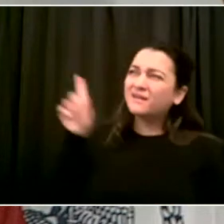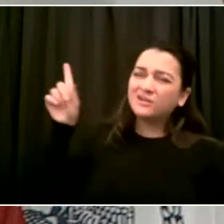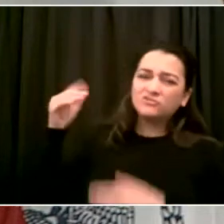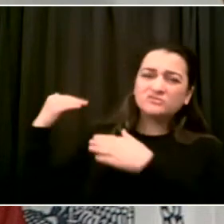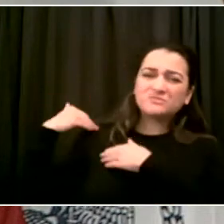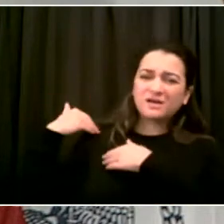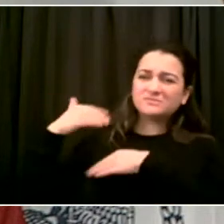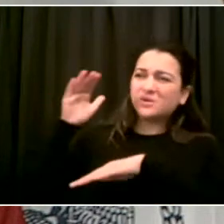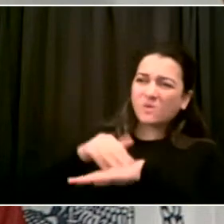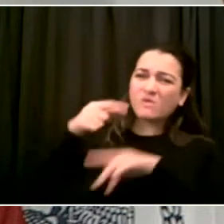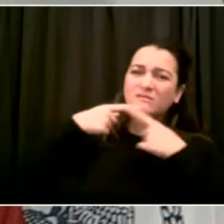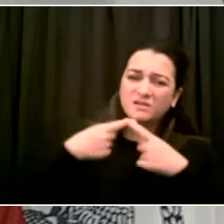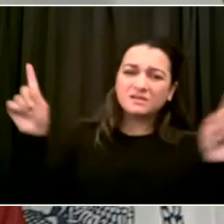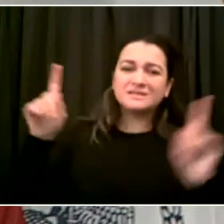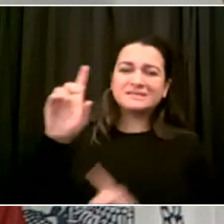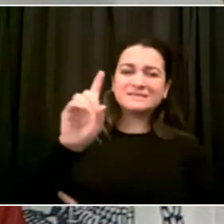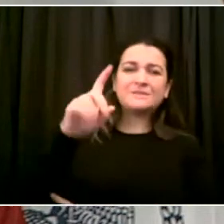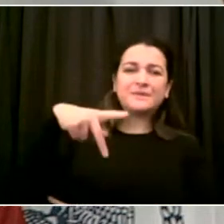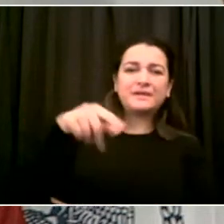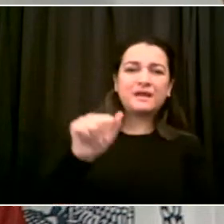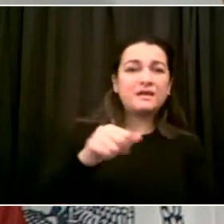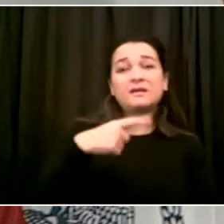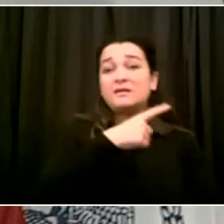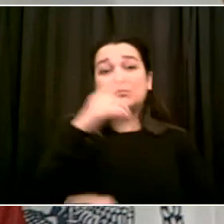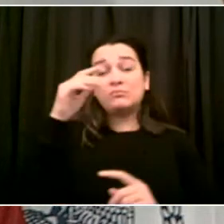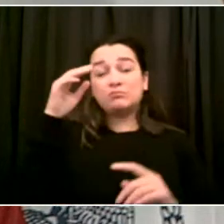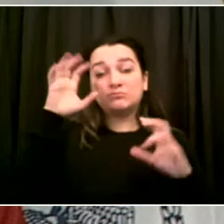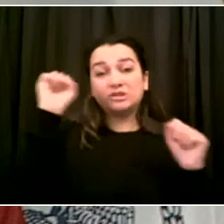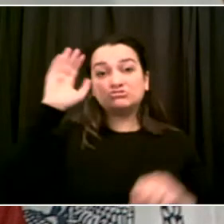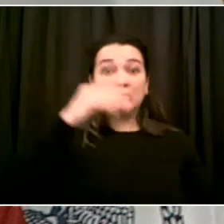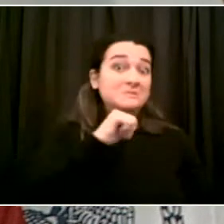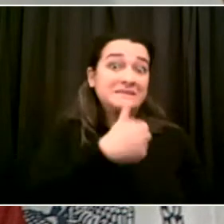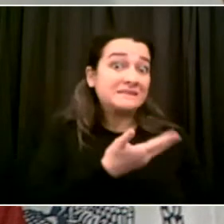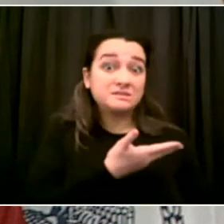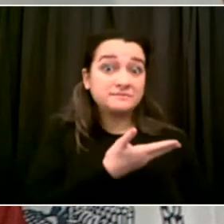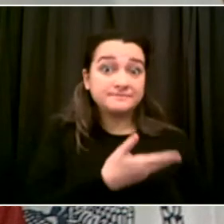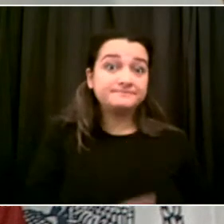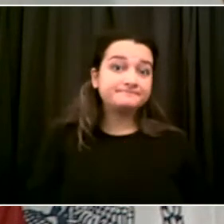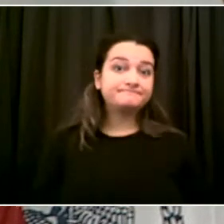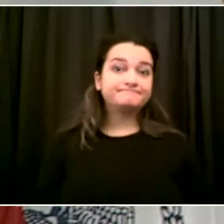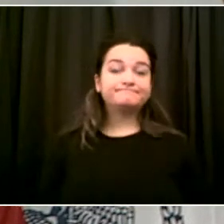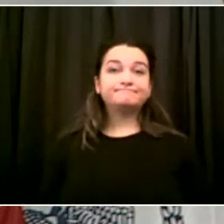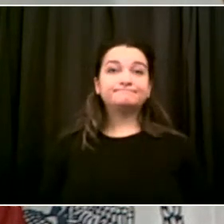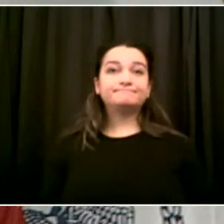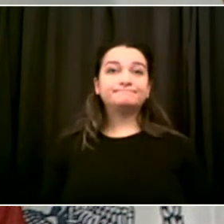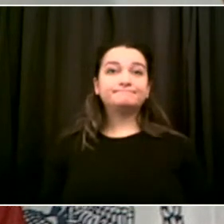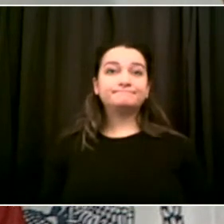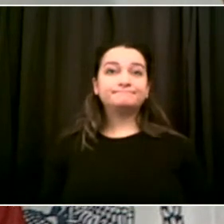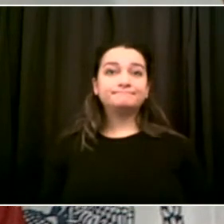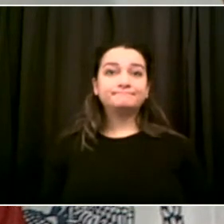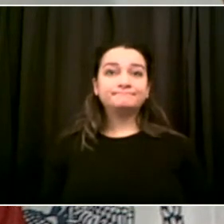AT THE OTHER COMPANIES ON A FOOTING WHERE THEY ARE SERVING THE NATIONAL INTERESTT THAHAT DIRECTIONS OF TTHE FFEEDRAL GOVERNMENT. THAT'S WHAT HAPPENS S ATWAR TIMIMAE ND THAT'S WHAT HAPPENS